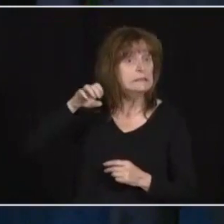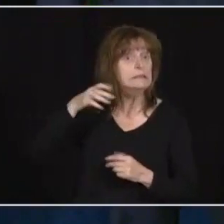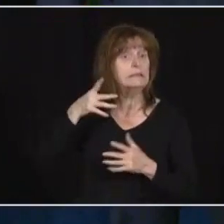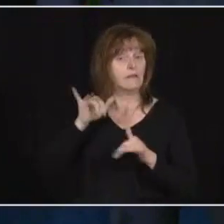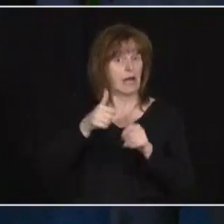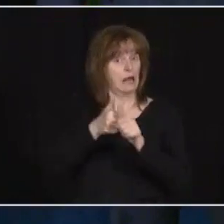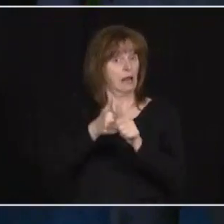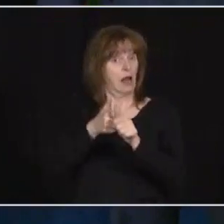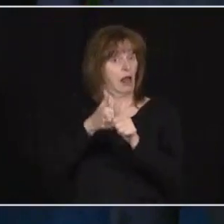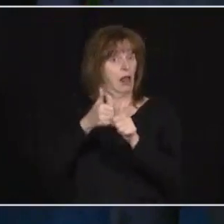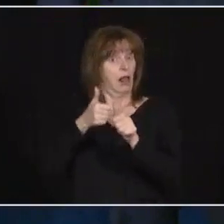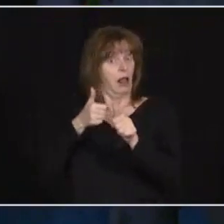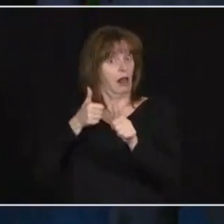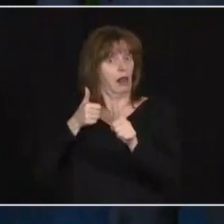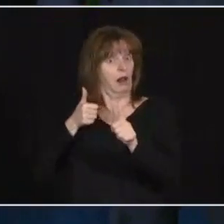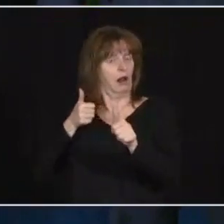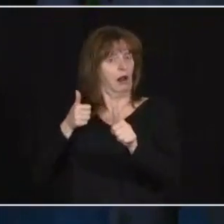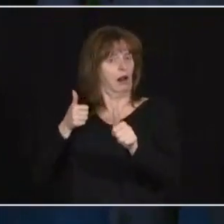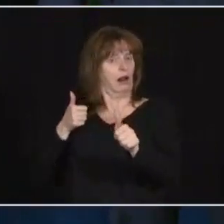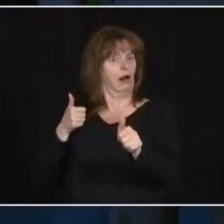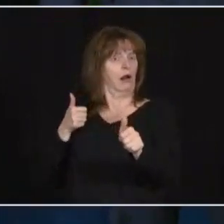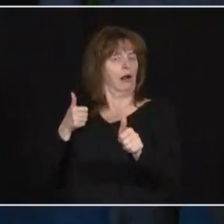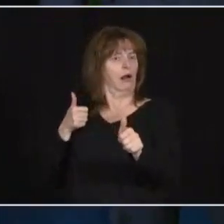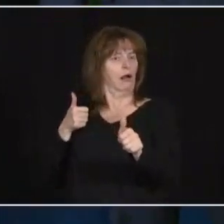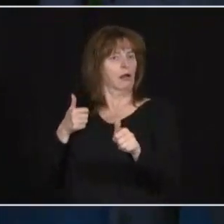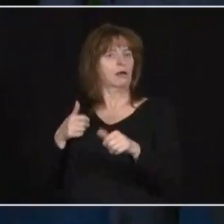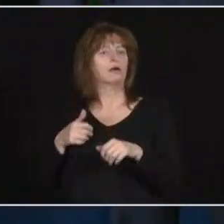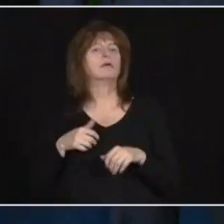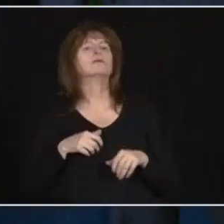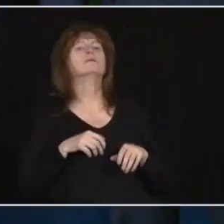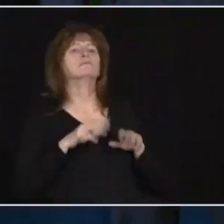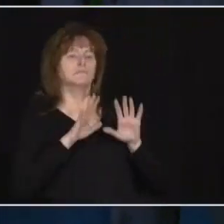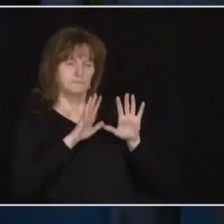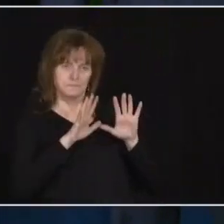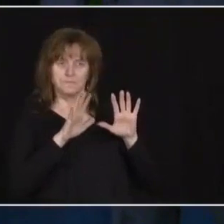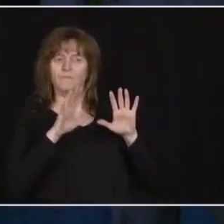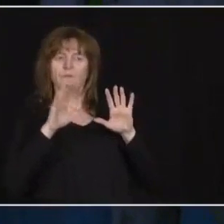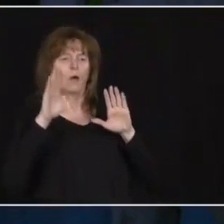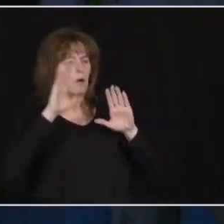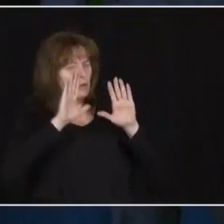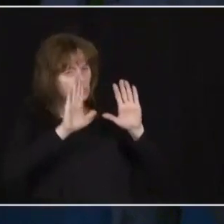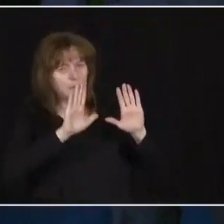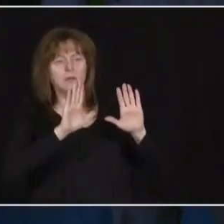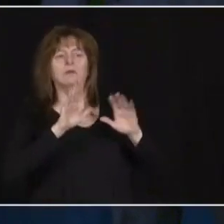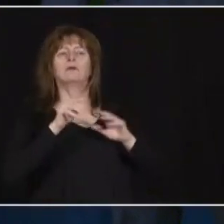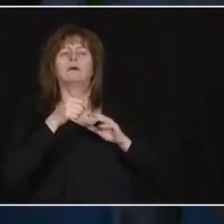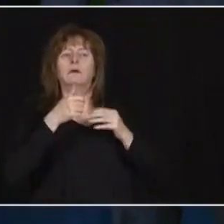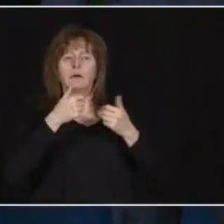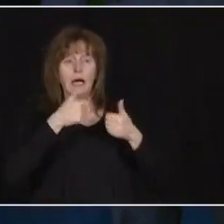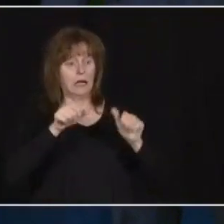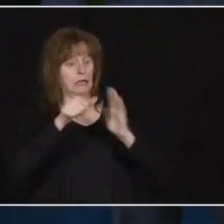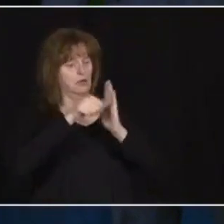knees, which may be a little lower on the priority list, that backlog will grow? Of course,